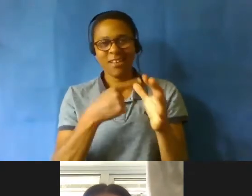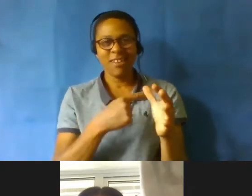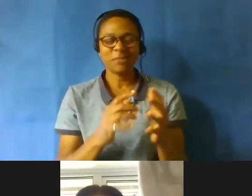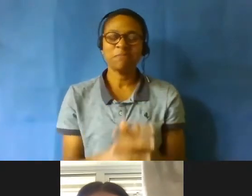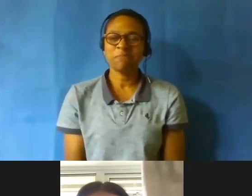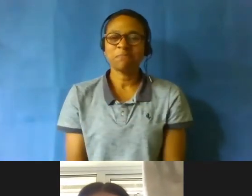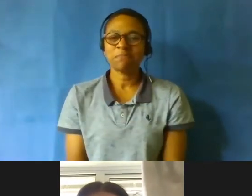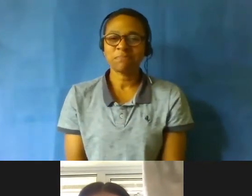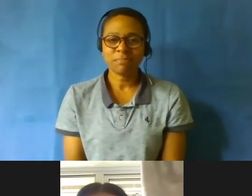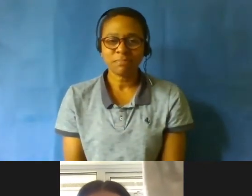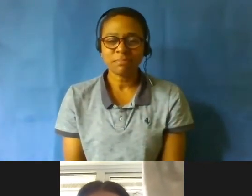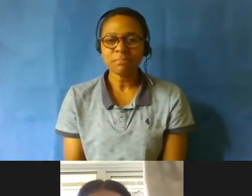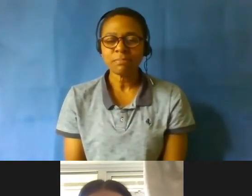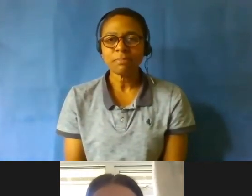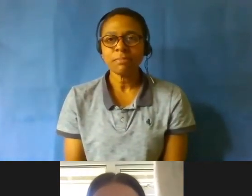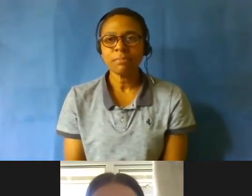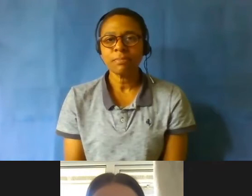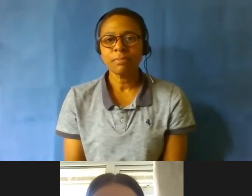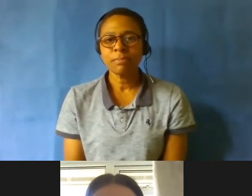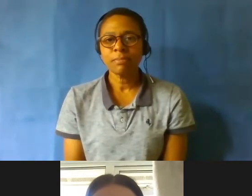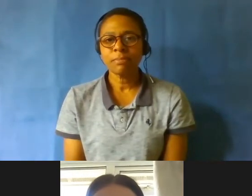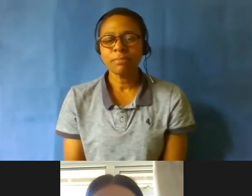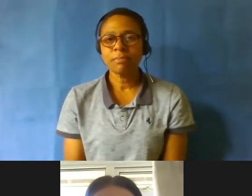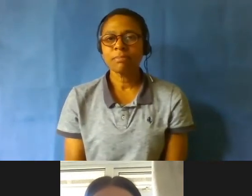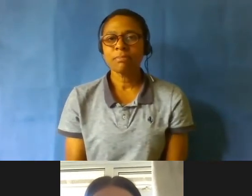that's okay to type on a question in here and I will